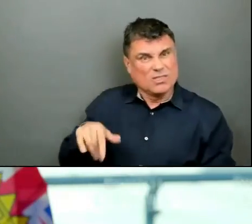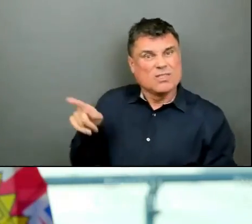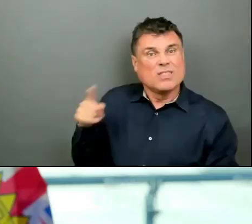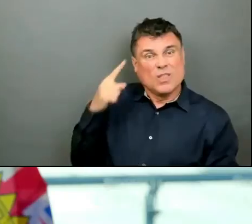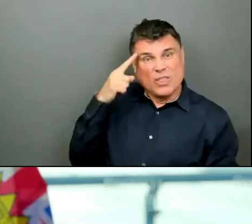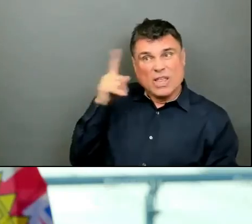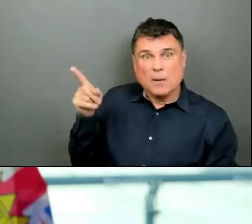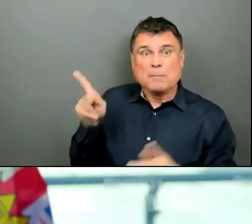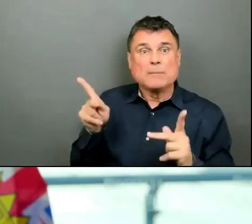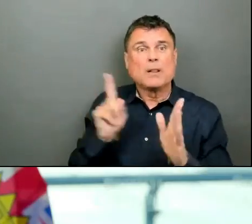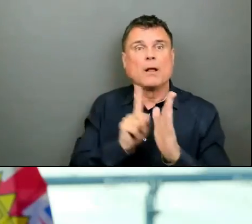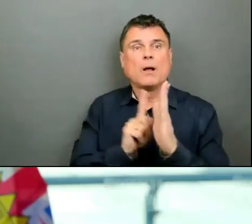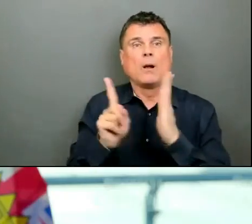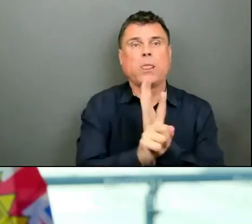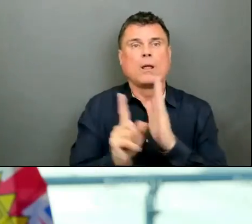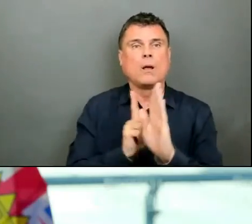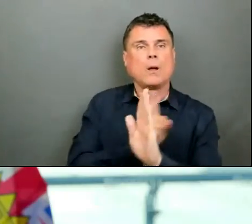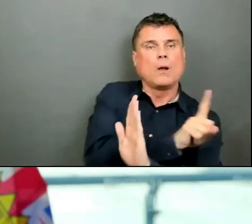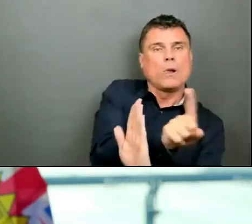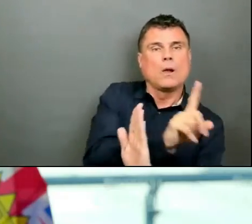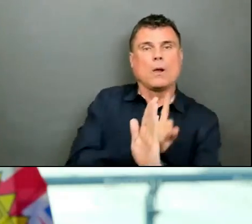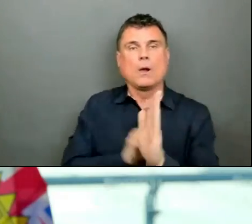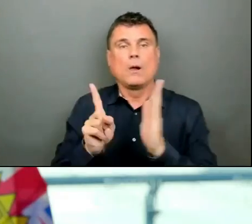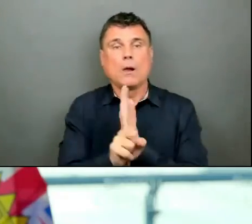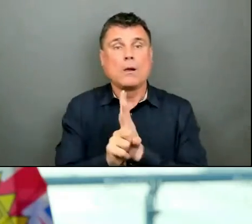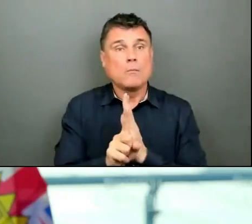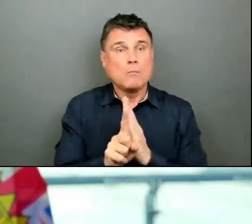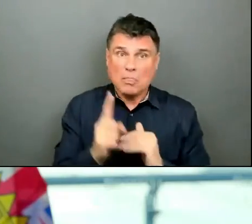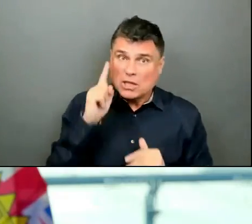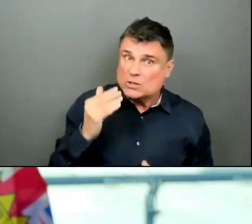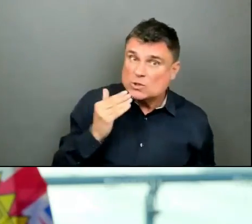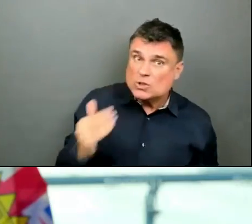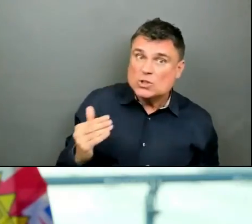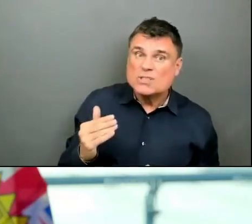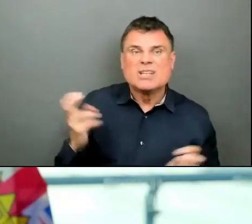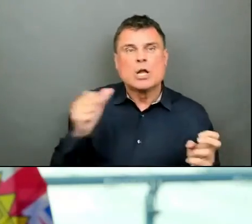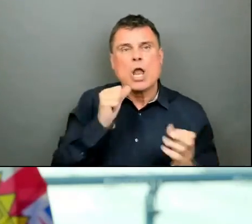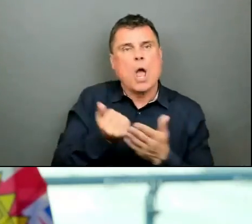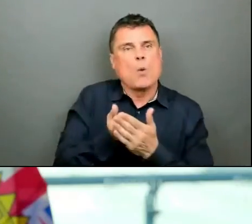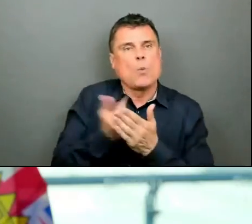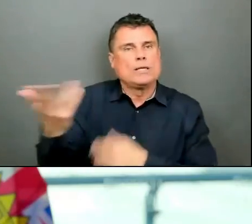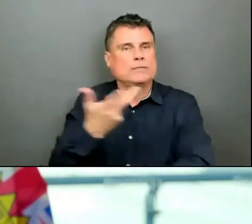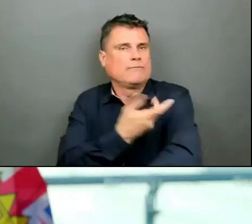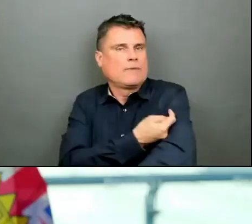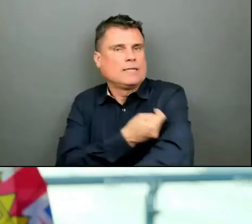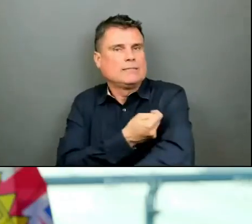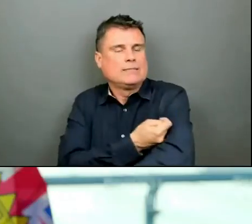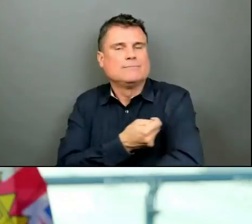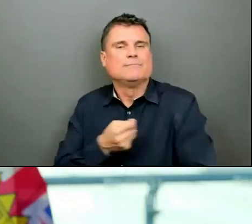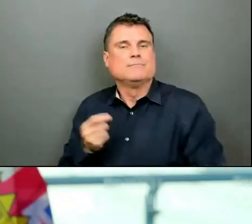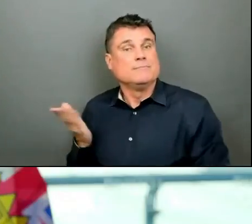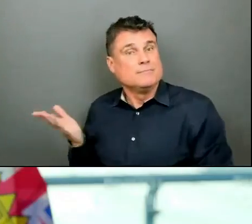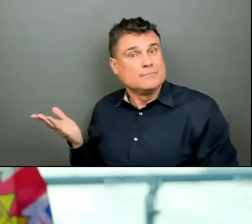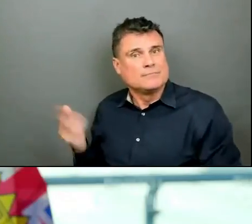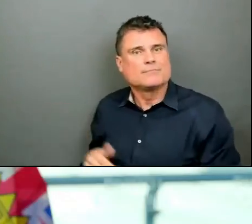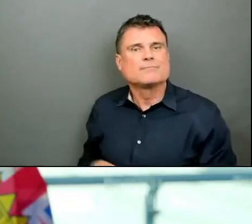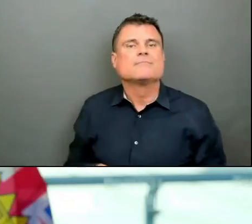you consider a case of jumping or just an efficient way to make sure doses not getting wasted Q. Q.?